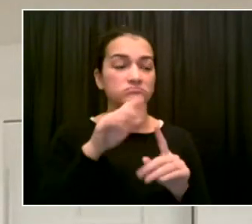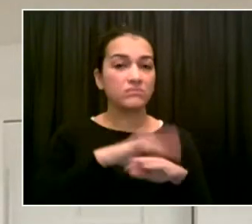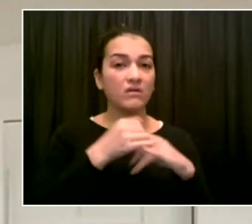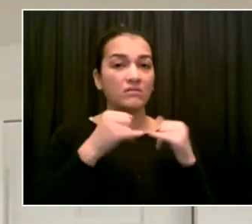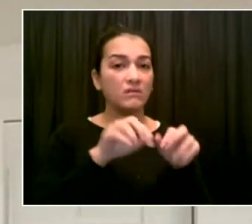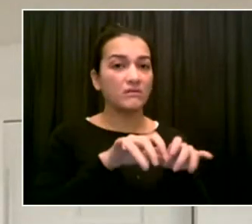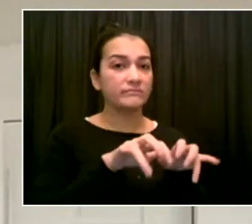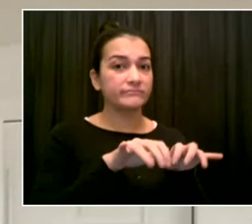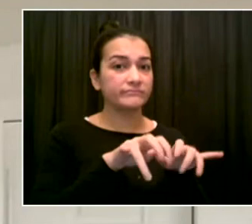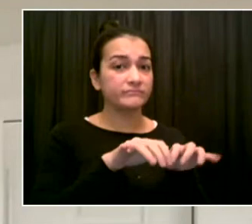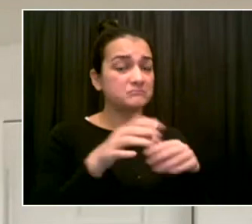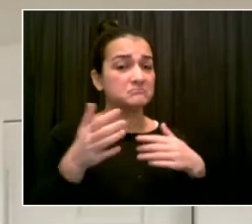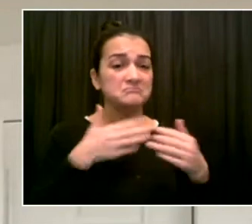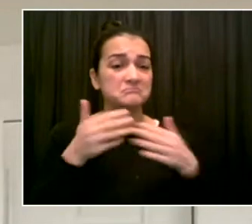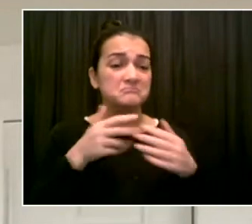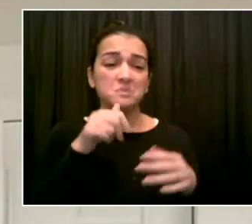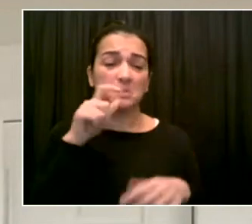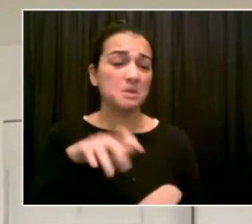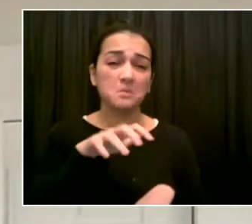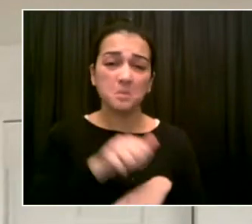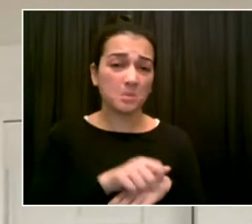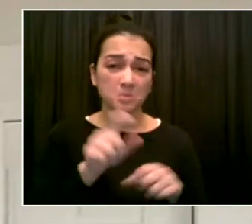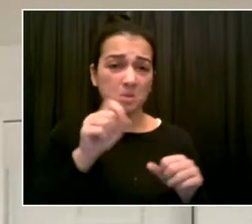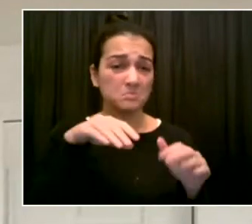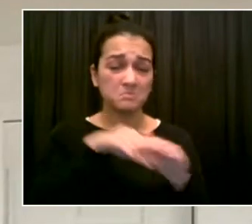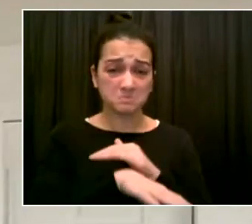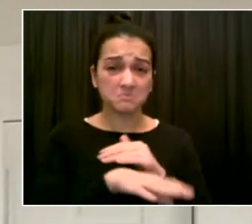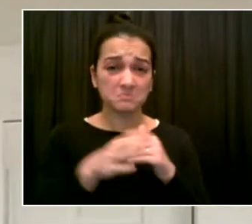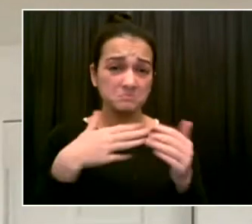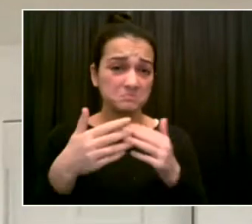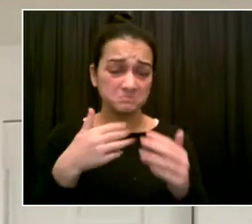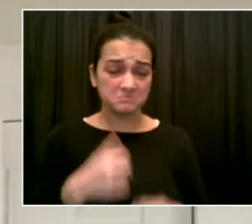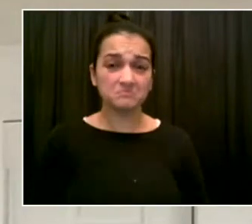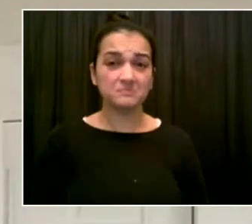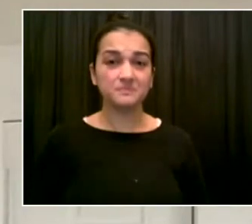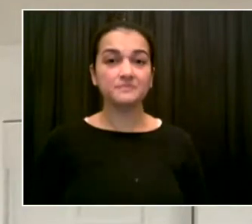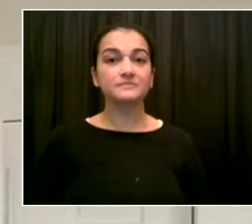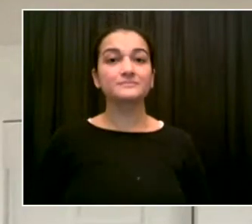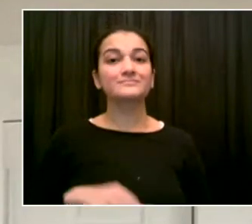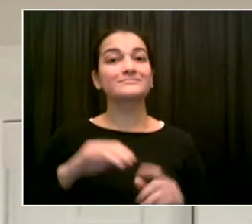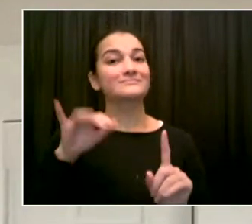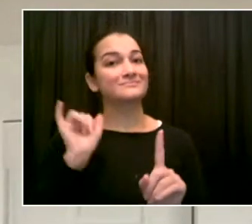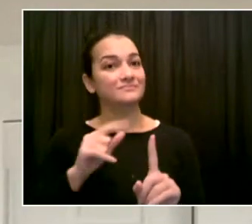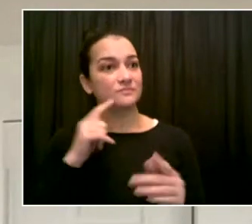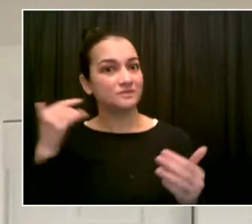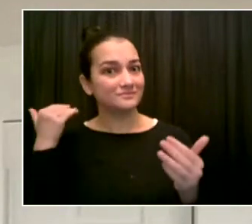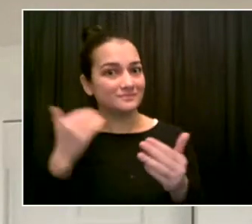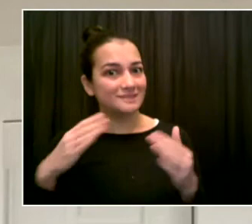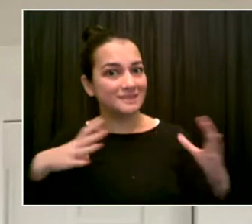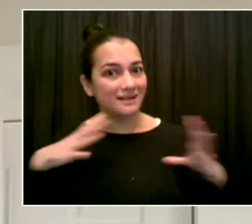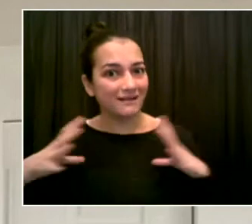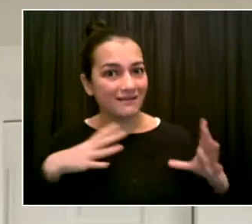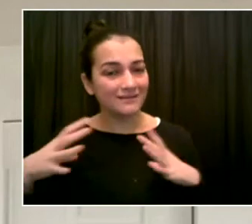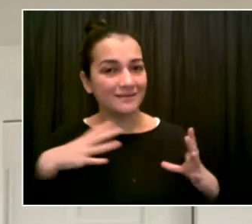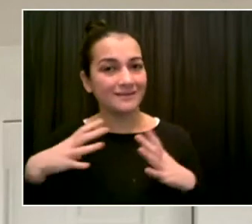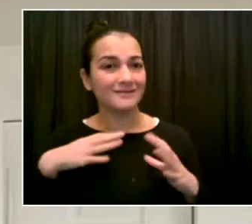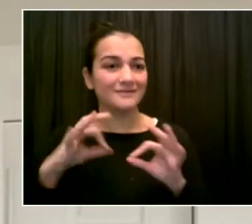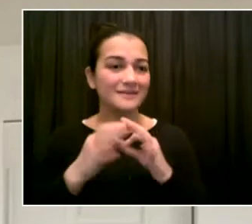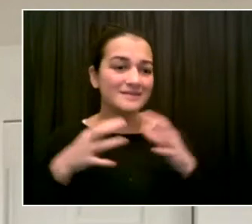GOING TO VACCINE FINDER.NYC.GOP -- WE WANT EVERYONE TO LVEI THEIR